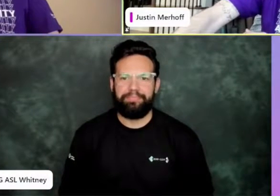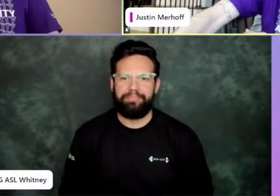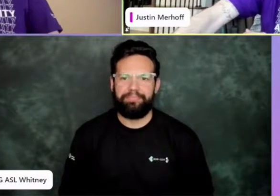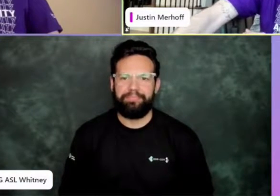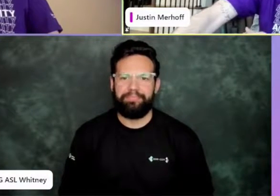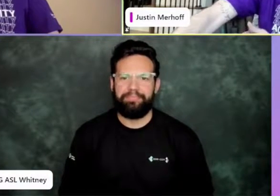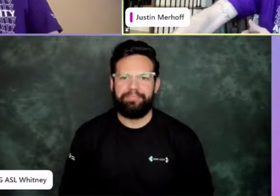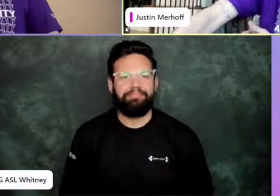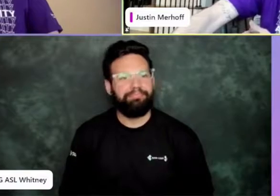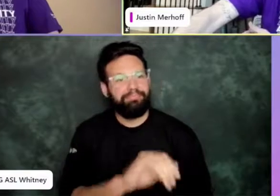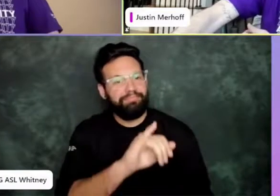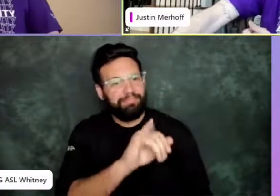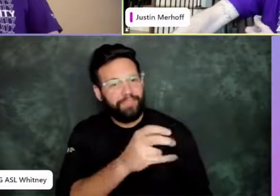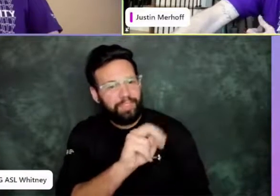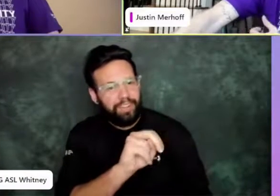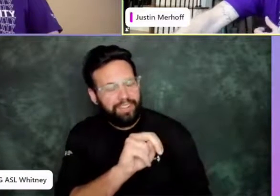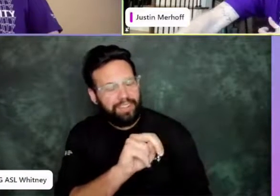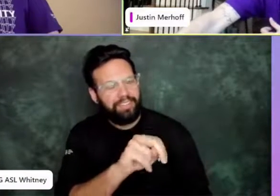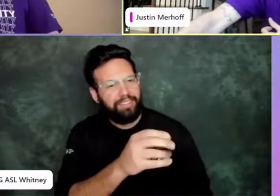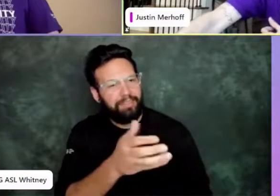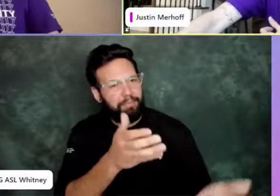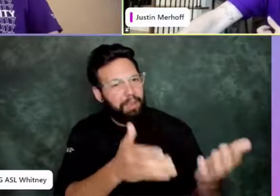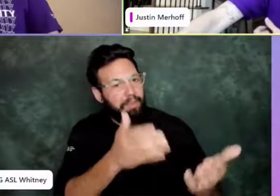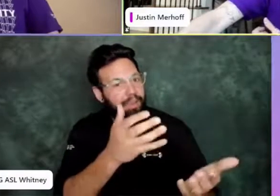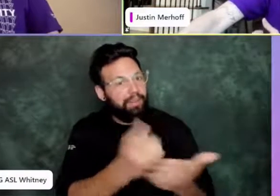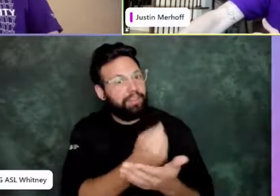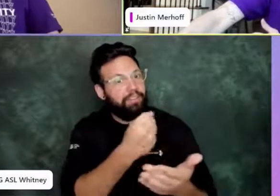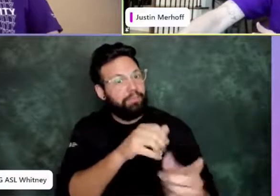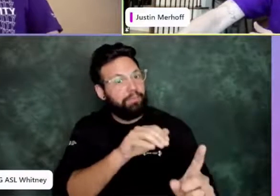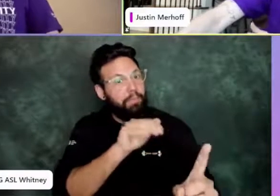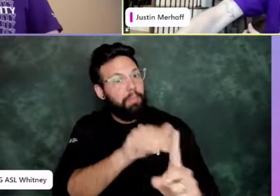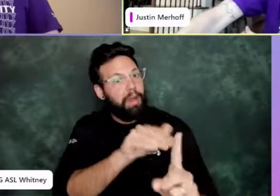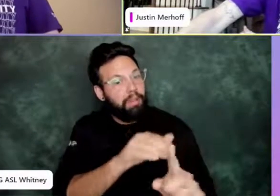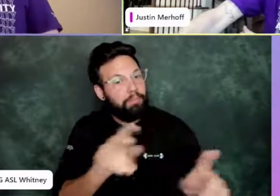Jonathan, maybe a reminder for people to sign up for the beta.